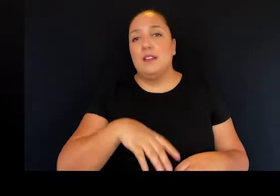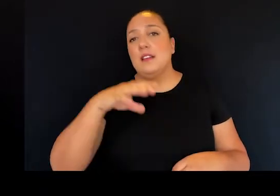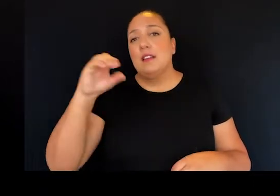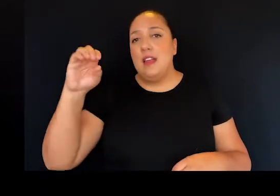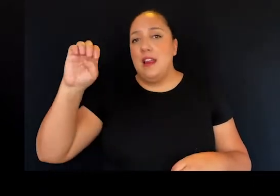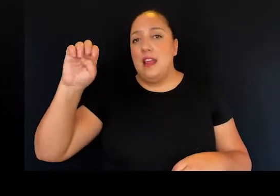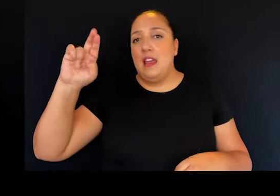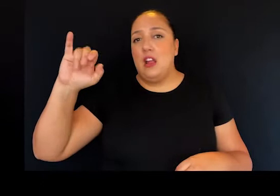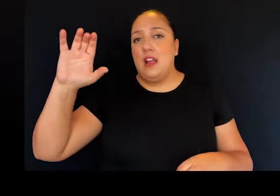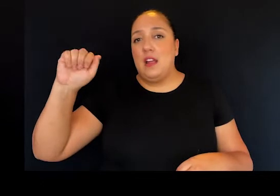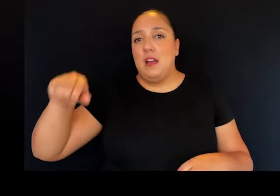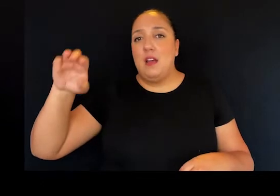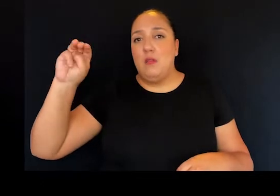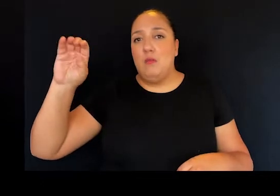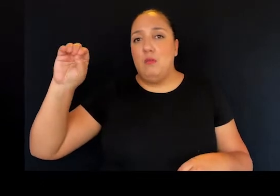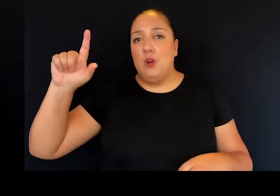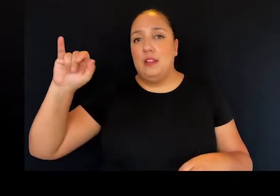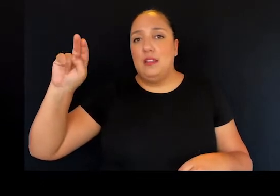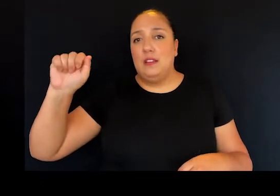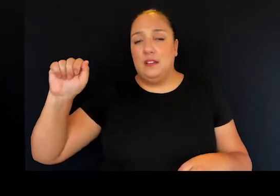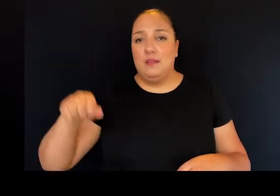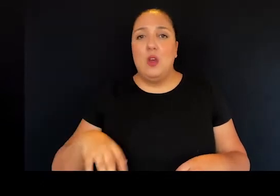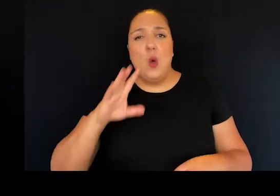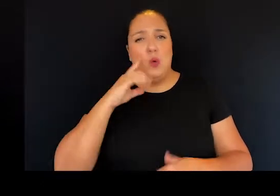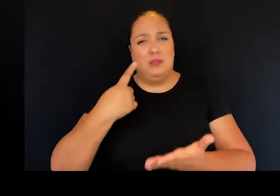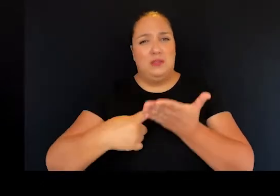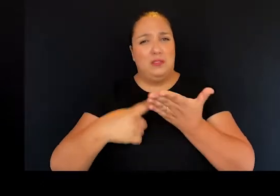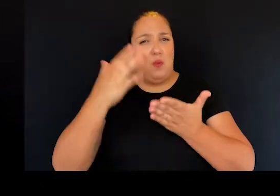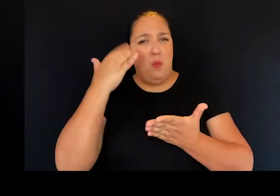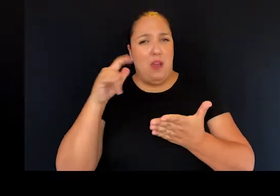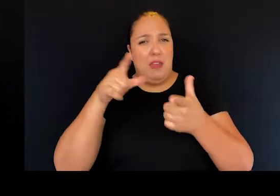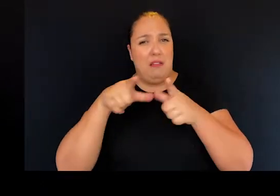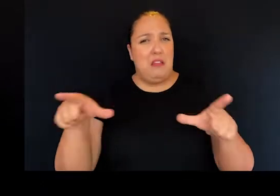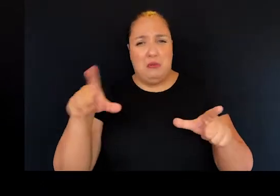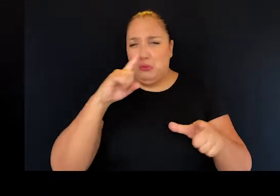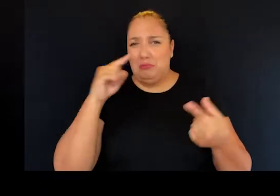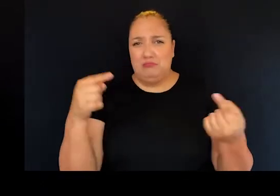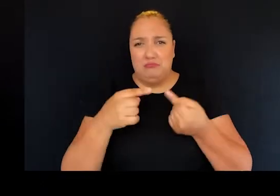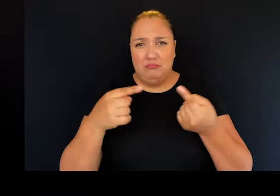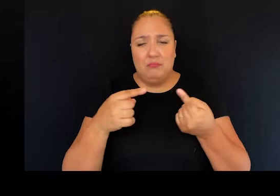and the importance of education and appropriate criticism to enact social and cultural change.